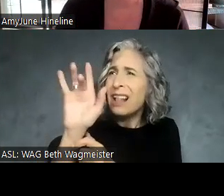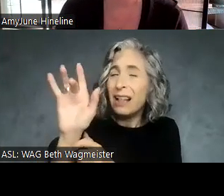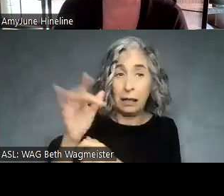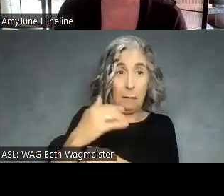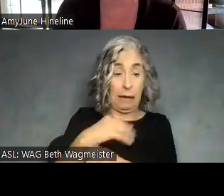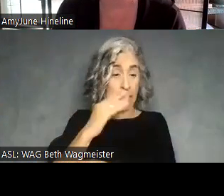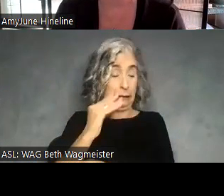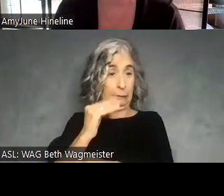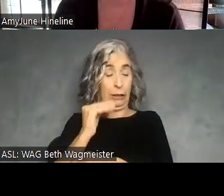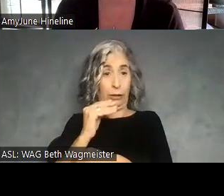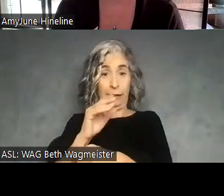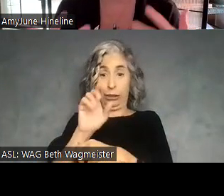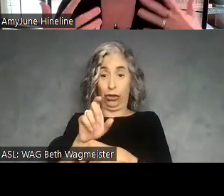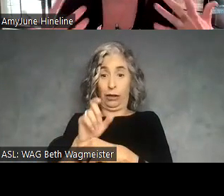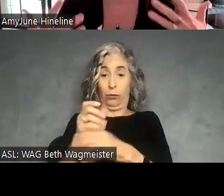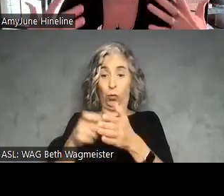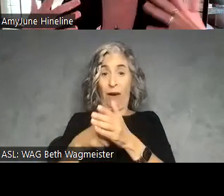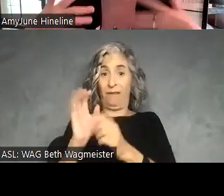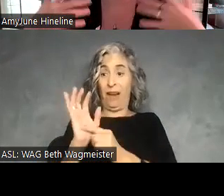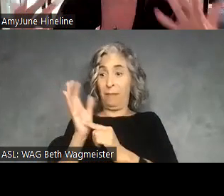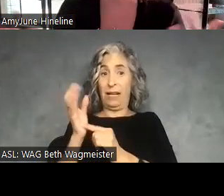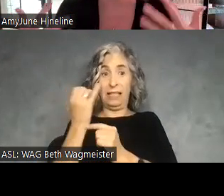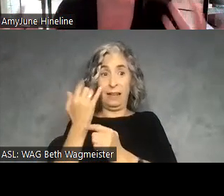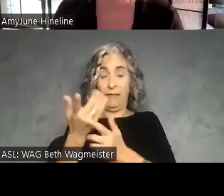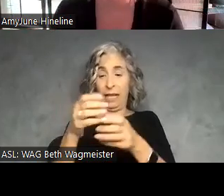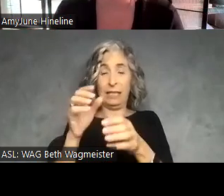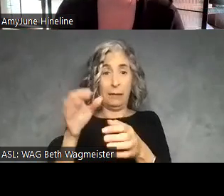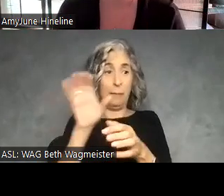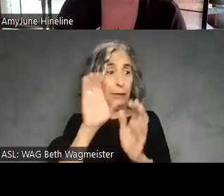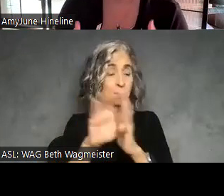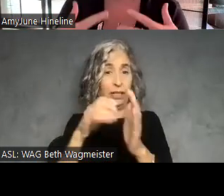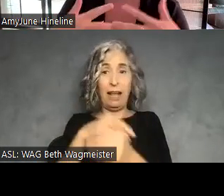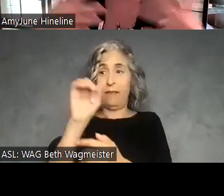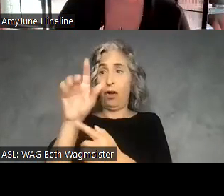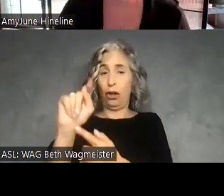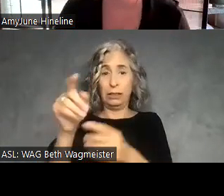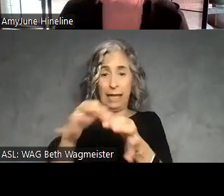only for our color-blind or our low-vision users, but also there's people who have a glare on their